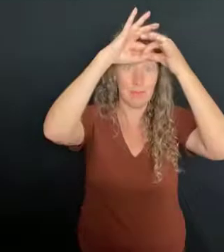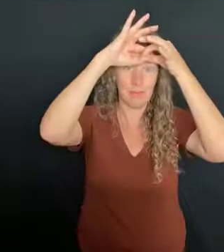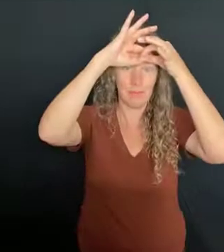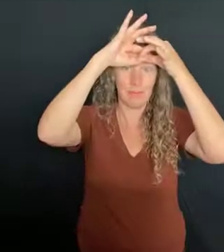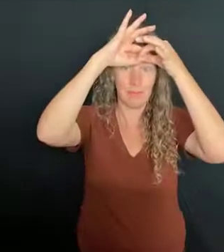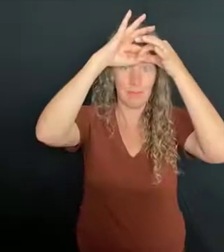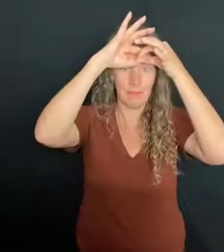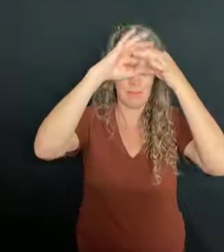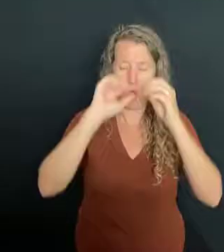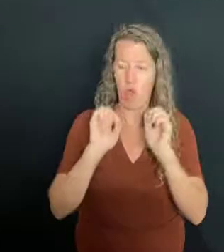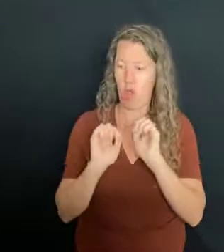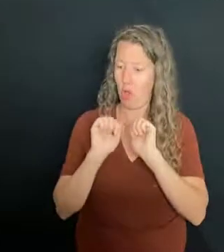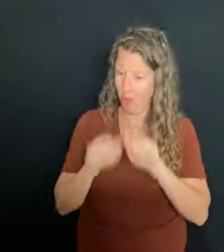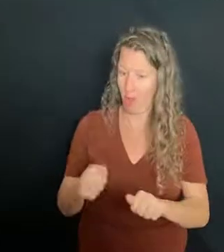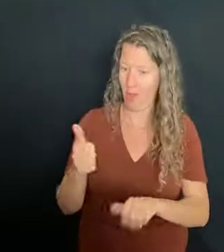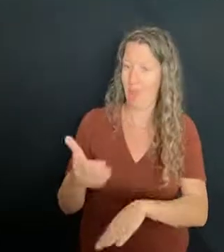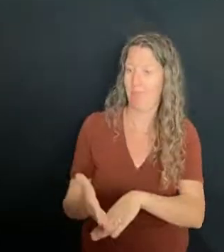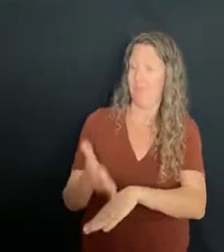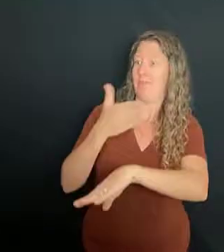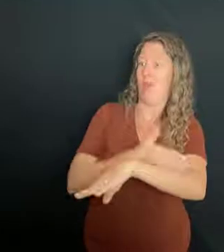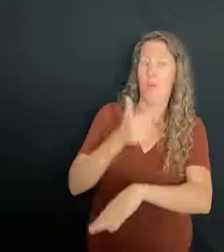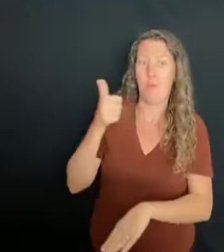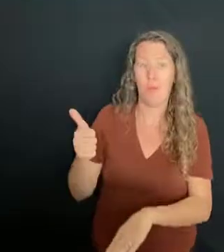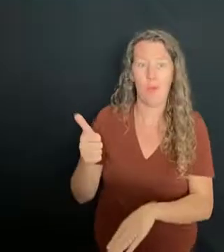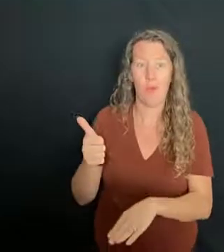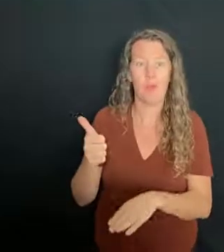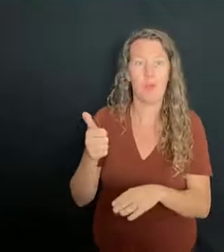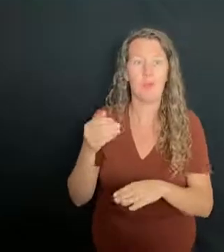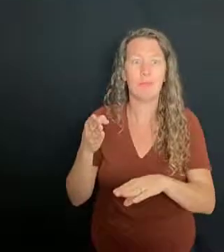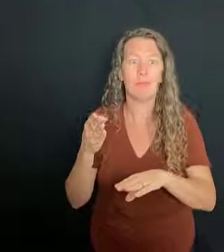at organizing her thoughts and herself during activities.